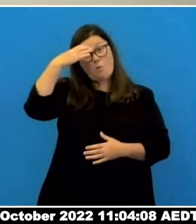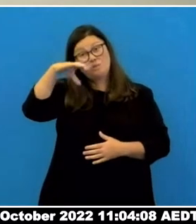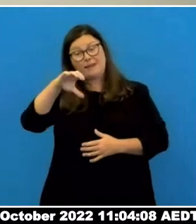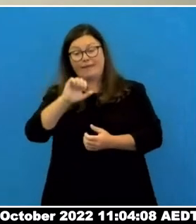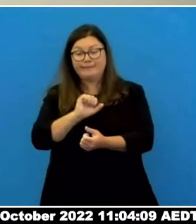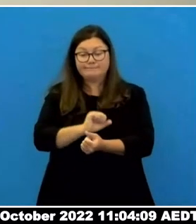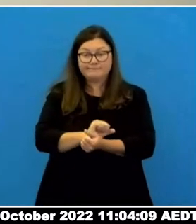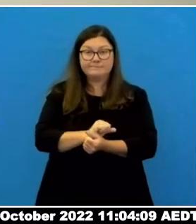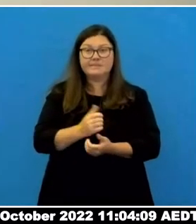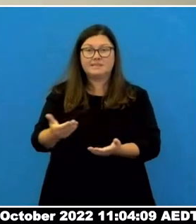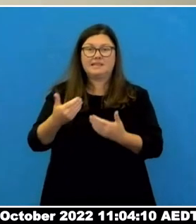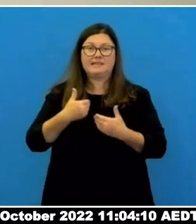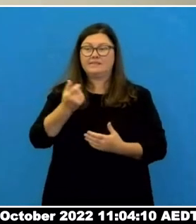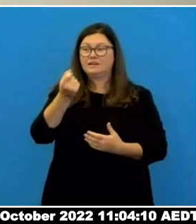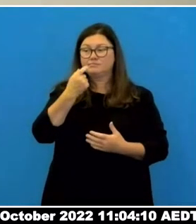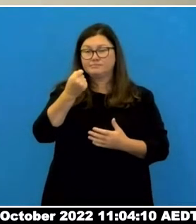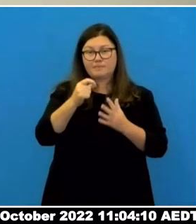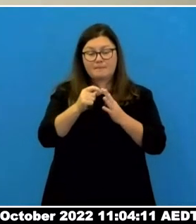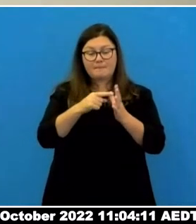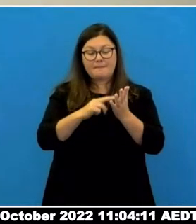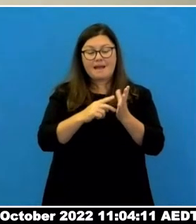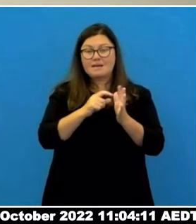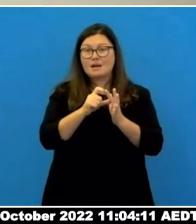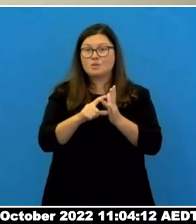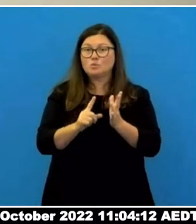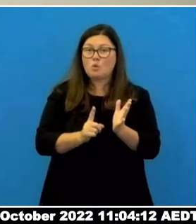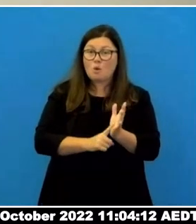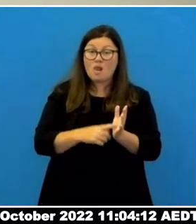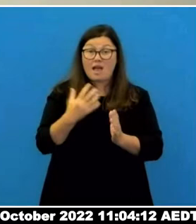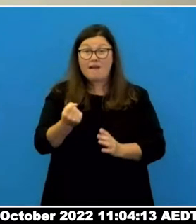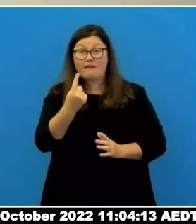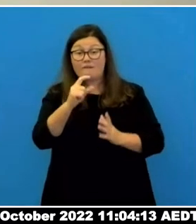There was a doctor and nurse there, and towards the end of my stay